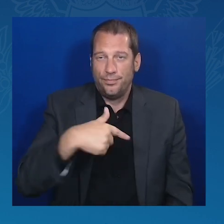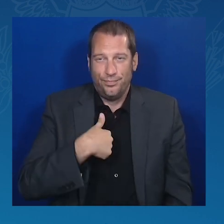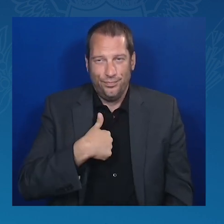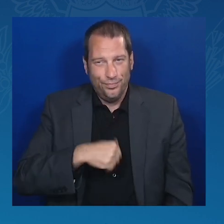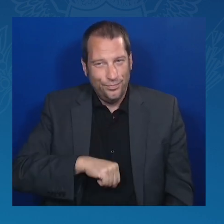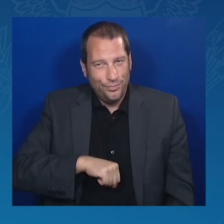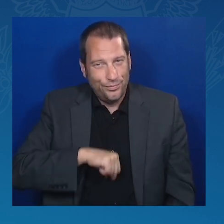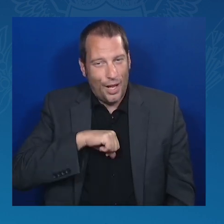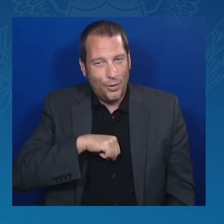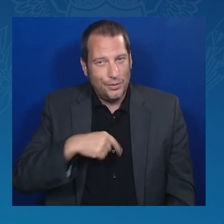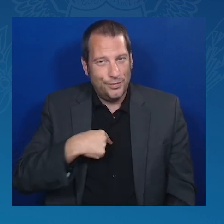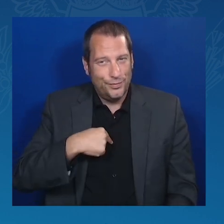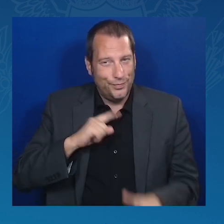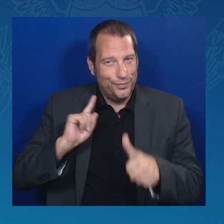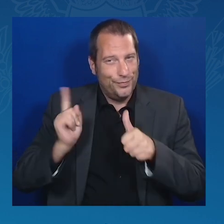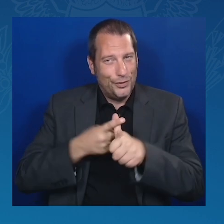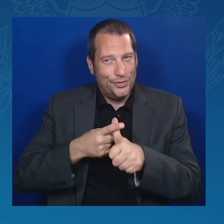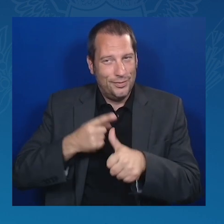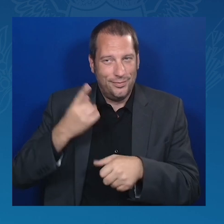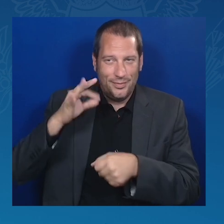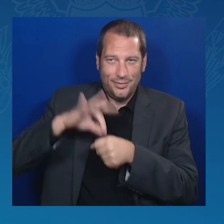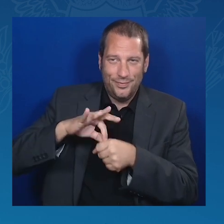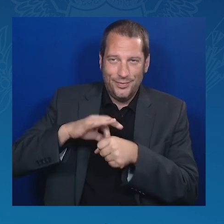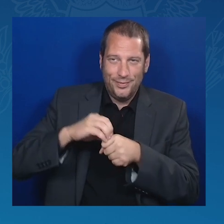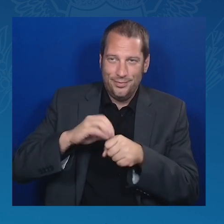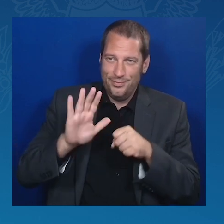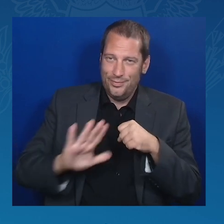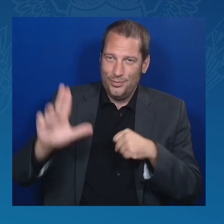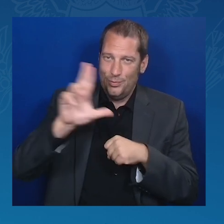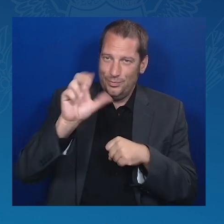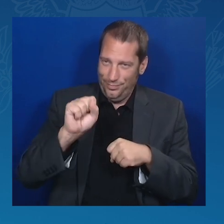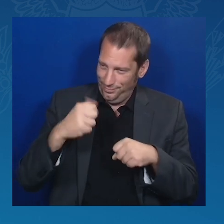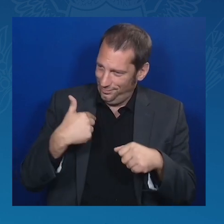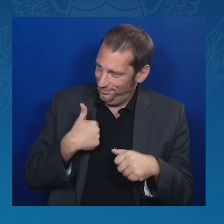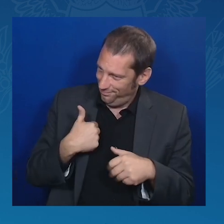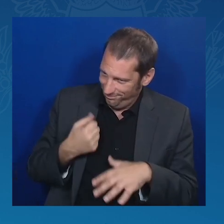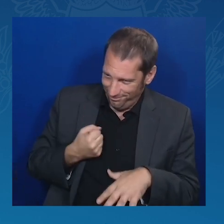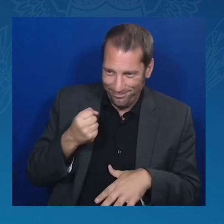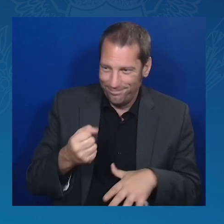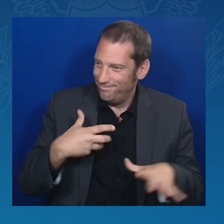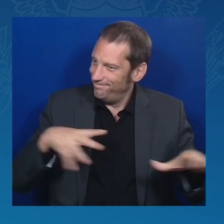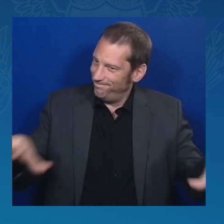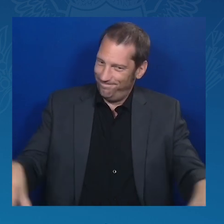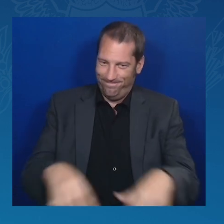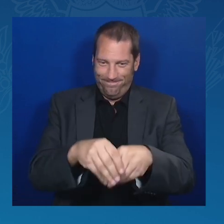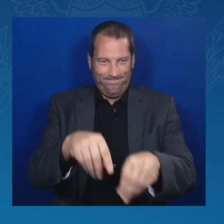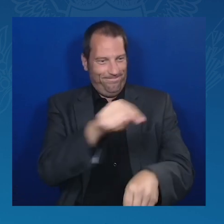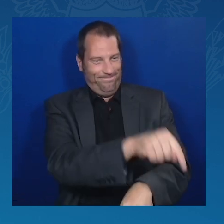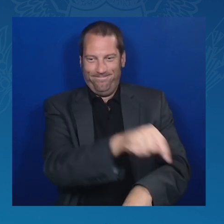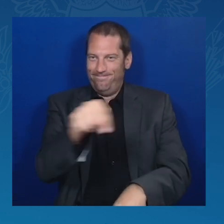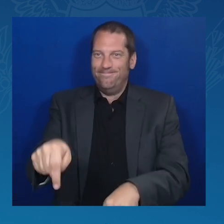so we just celebrated that 20th anniversary. And I think about some young teachers in Florida